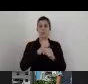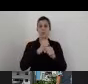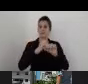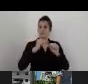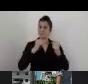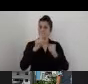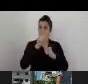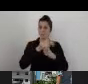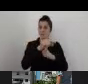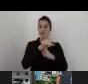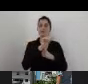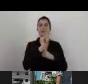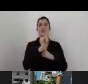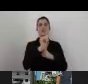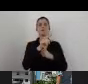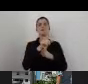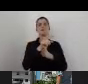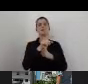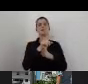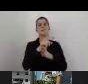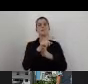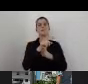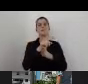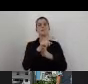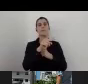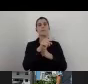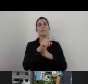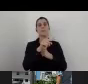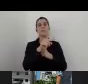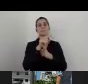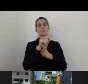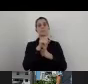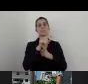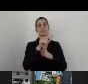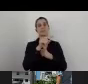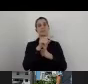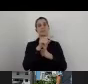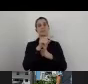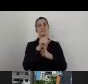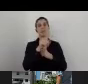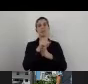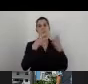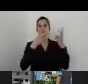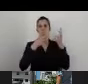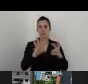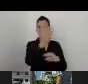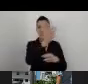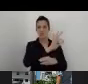their method of rating